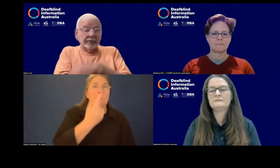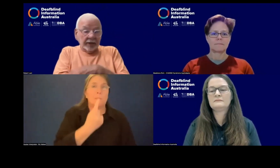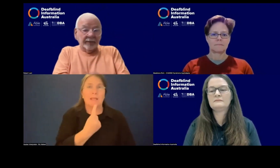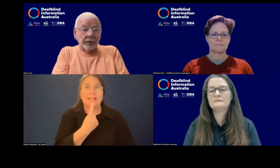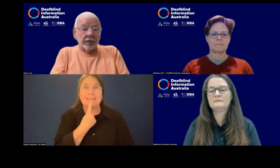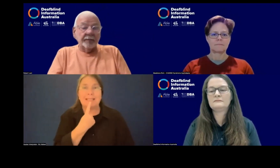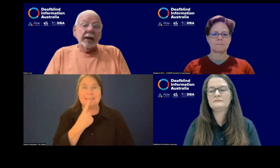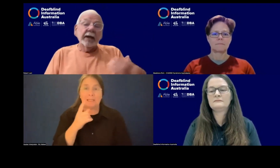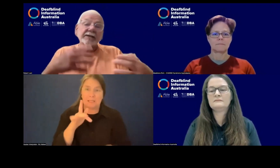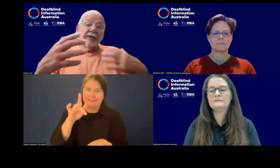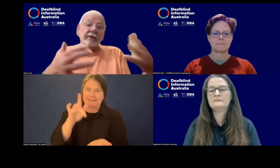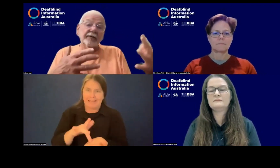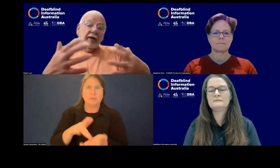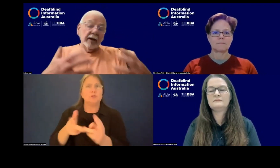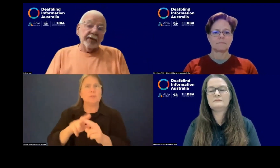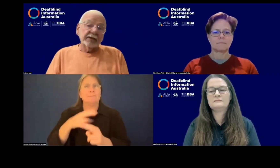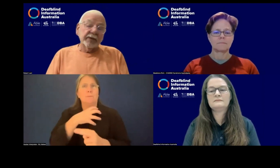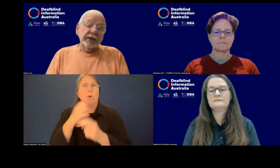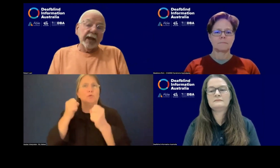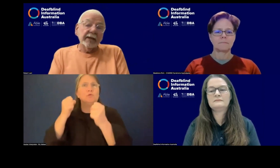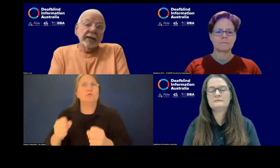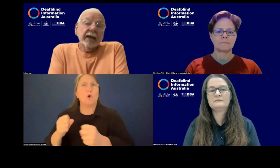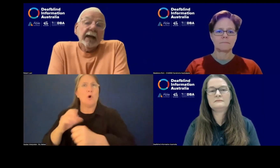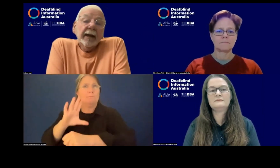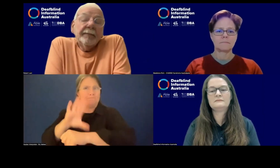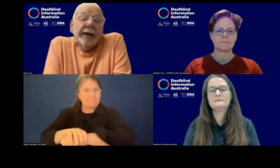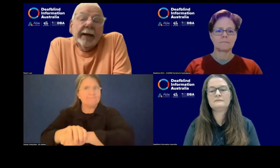it's really firm, so there are varying things within that.